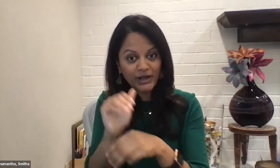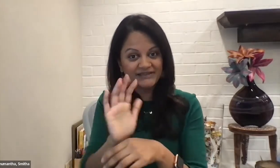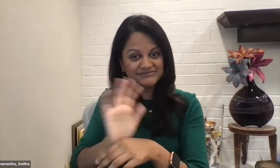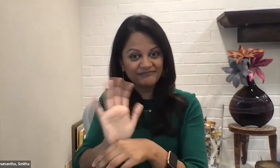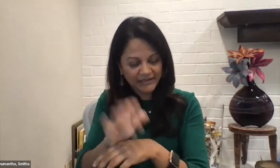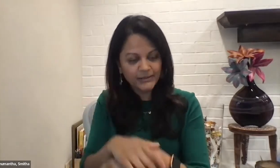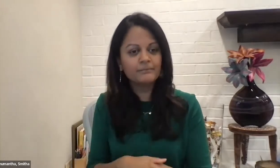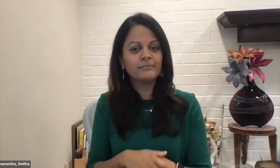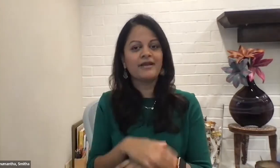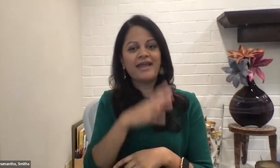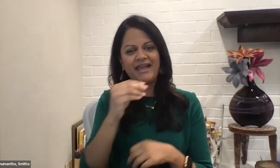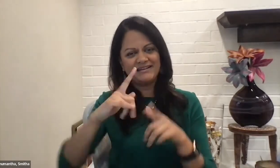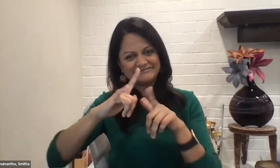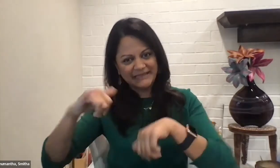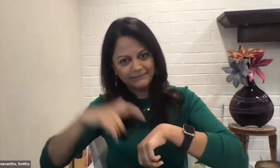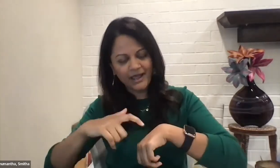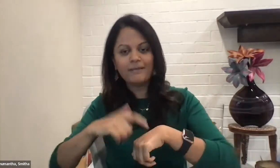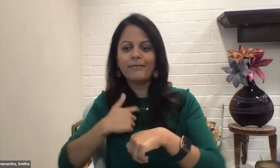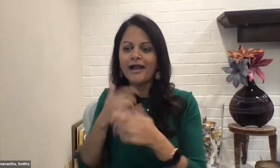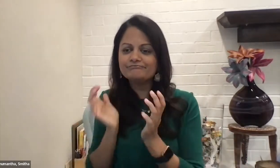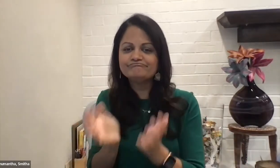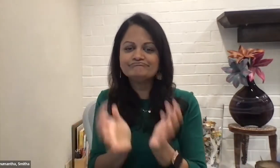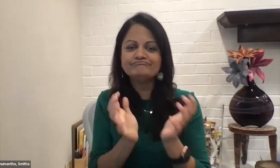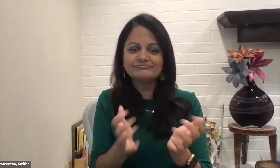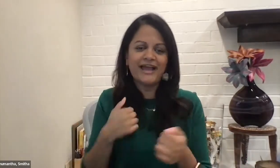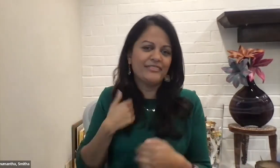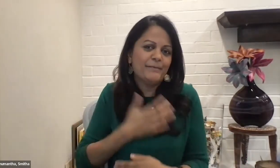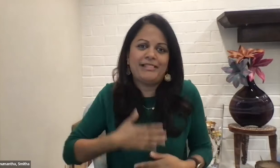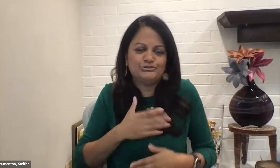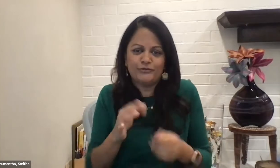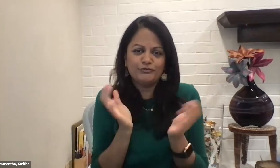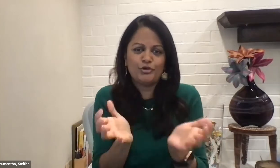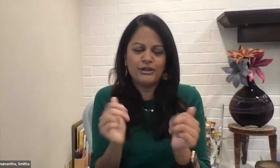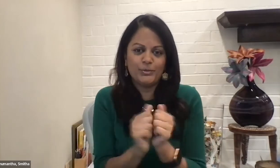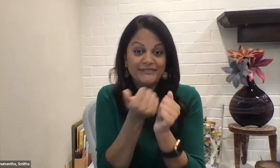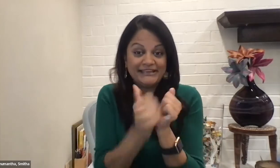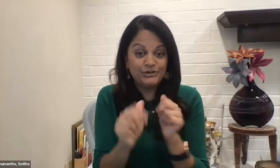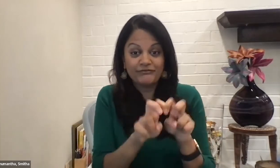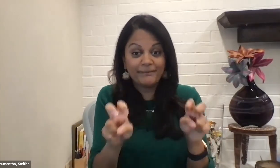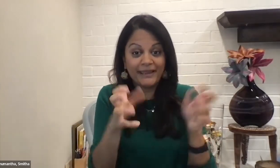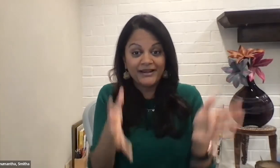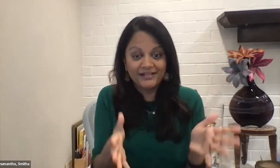and then I started watching tonight's film that we'll be showing all you, and I also had the pleasure of talking